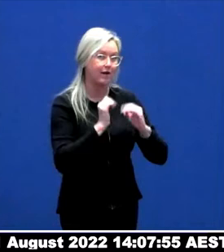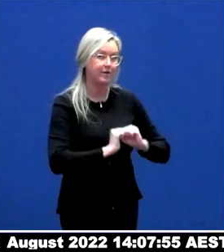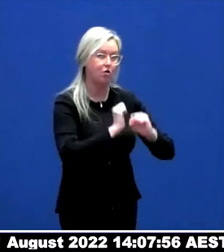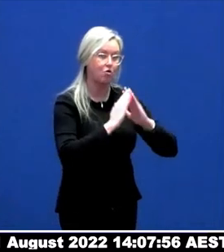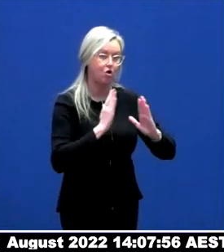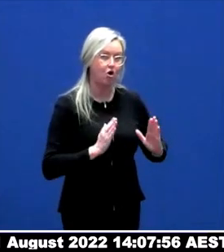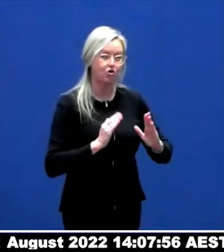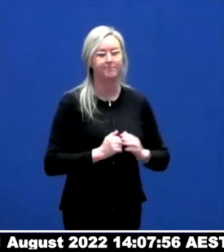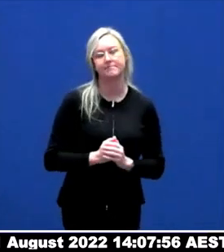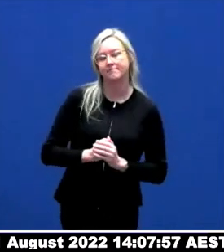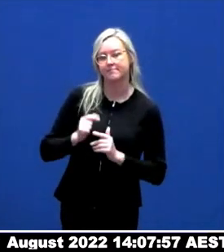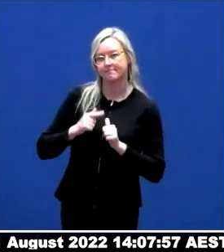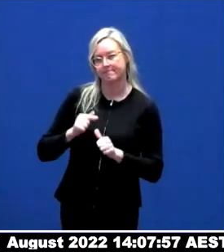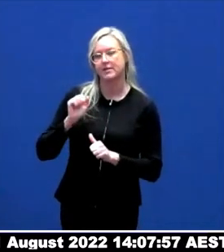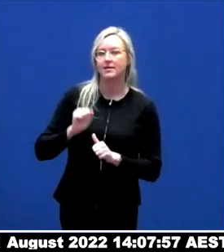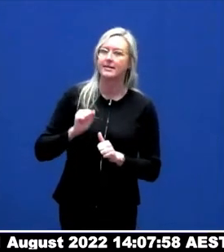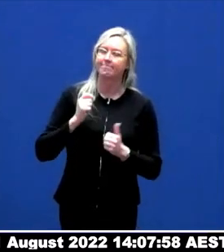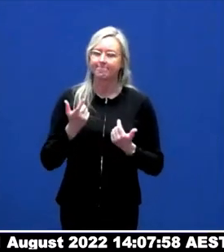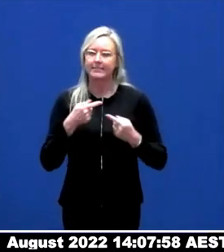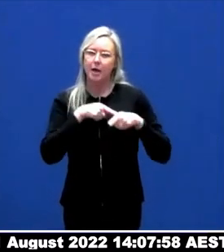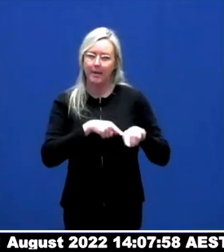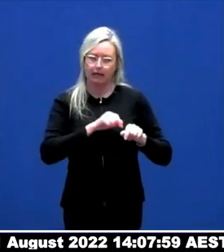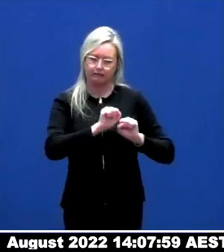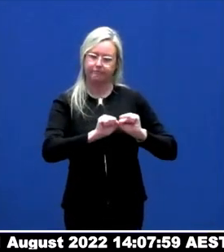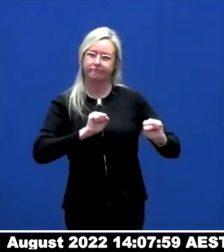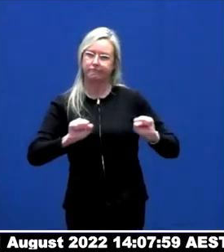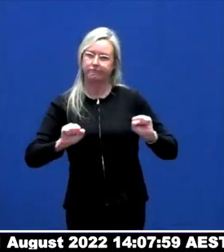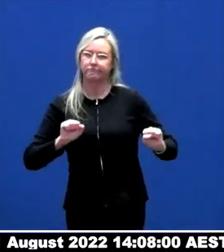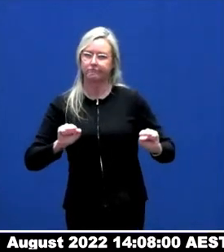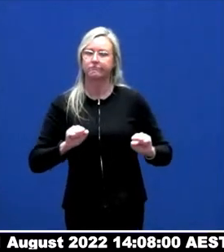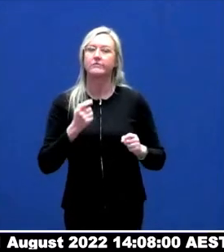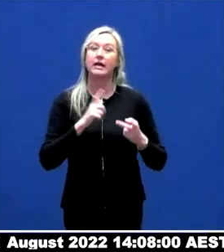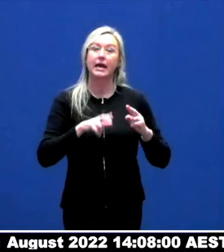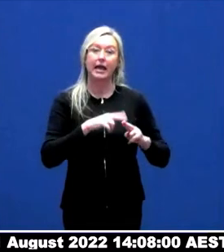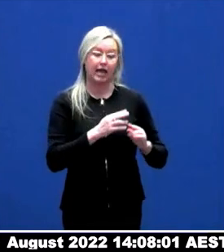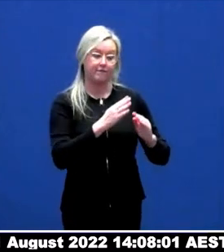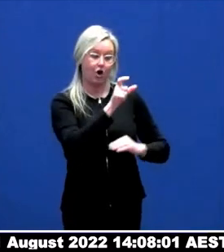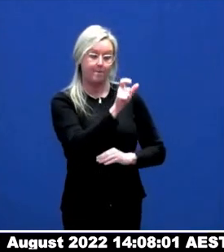So participants who present as homeless, if they become homeless or at risk of